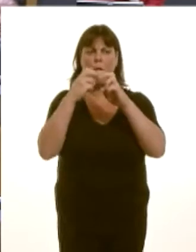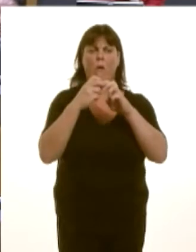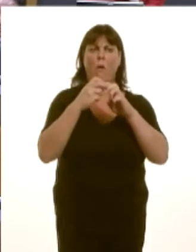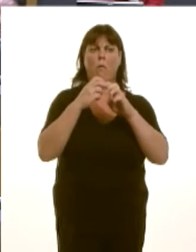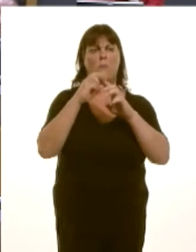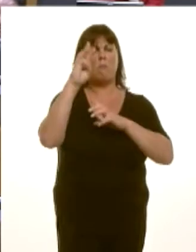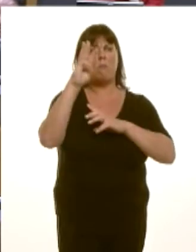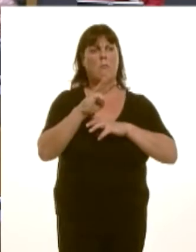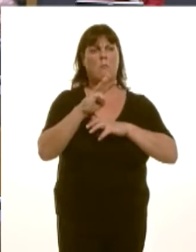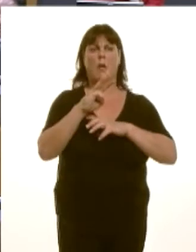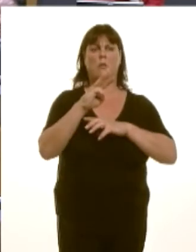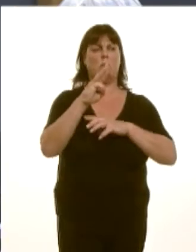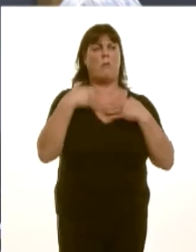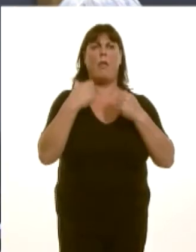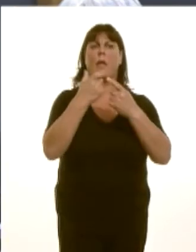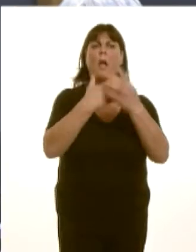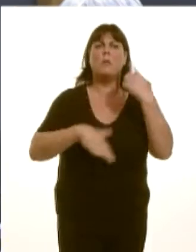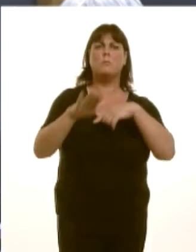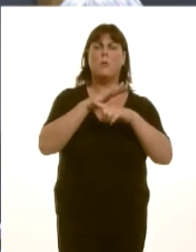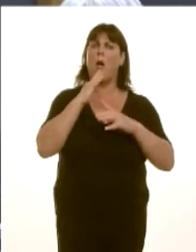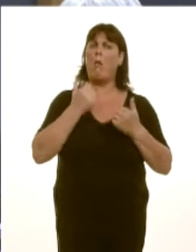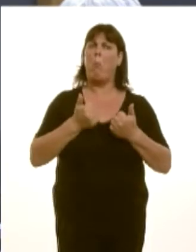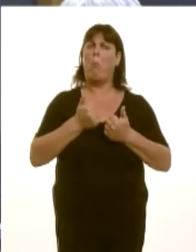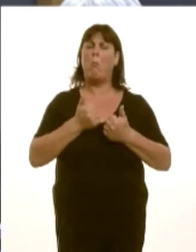I understand that the Welsh Institute for Health and Social Care, which carried out